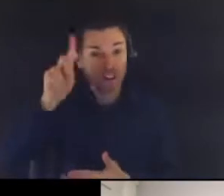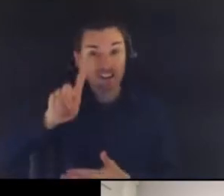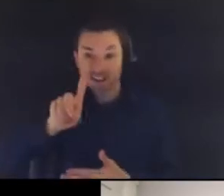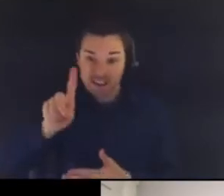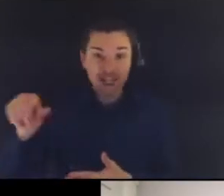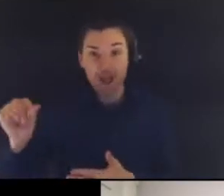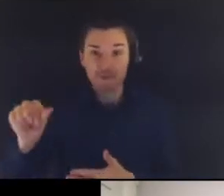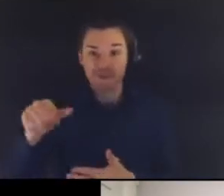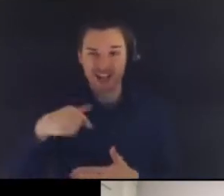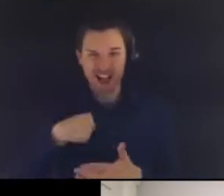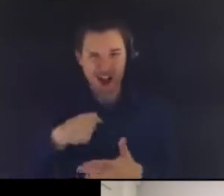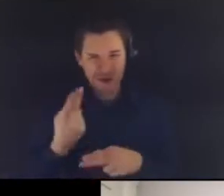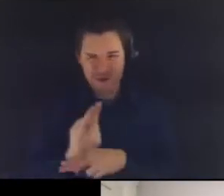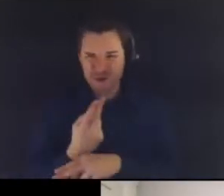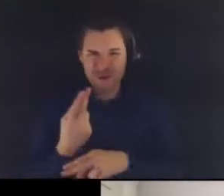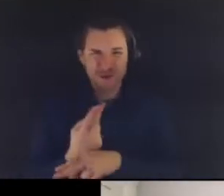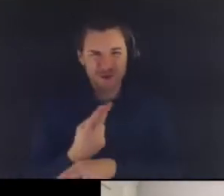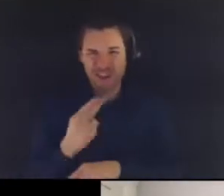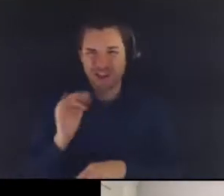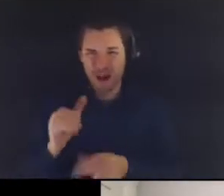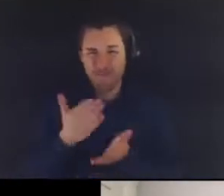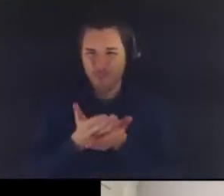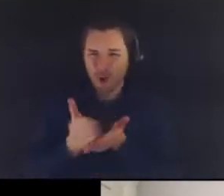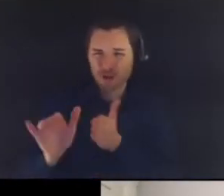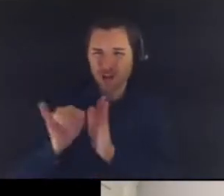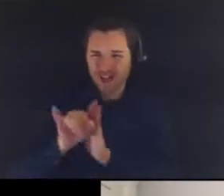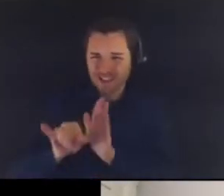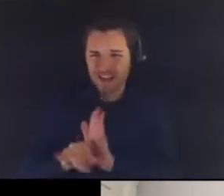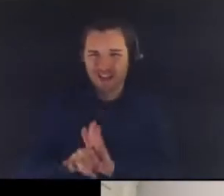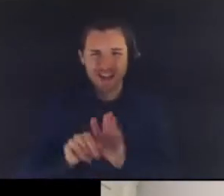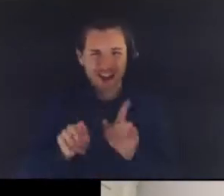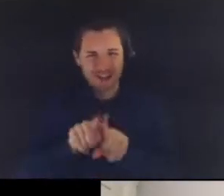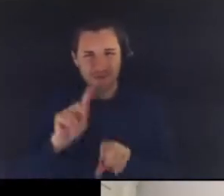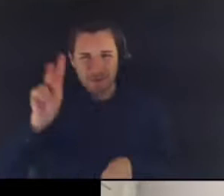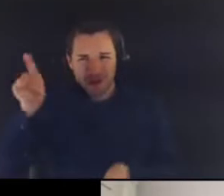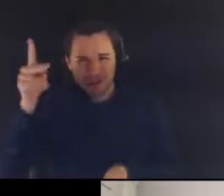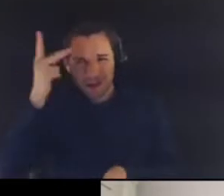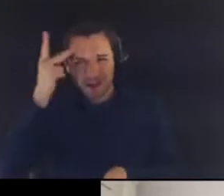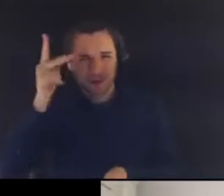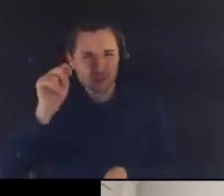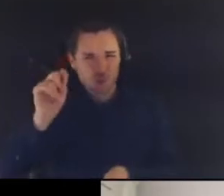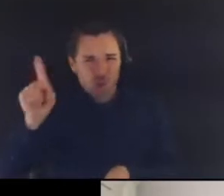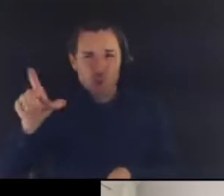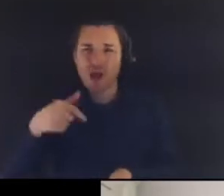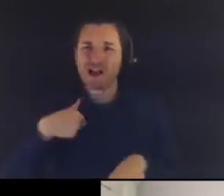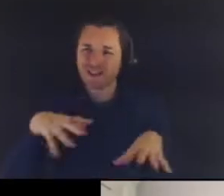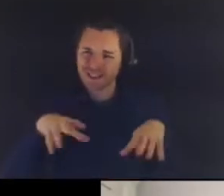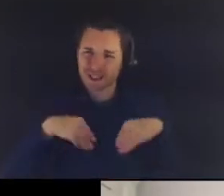and I accept my intersectionality as a human because intersectionality is what creates